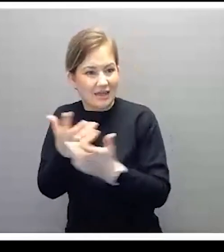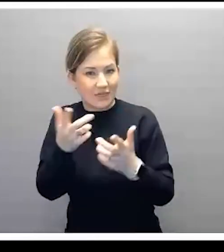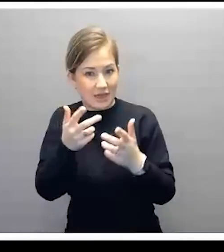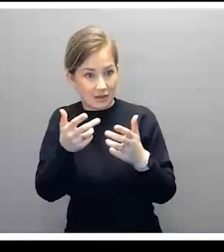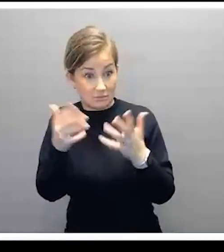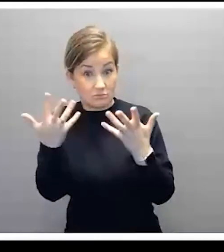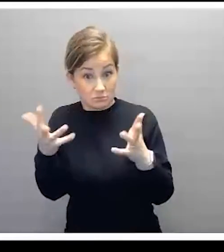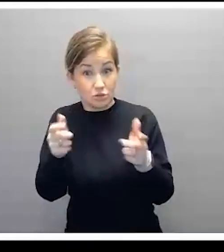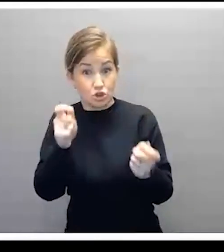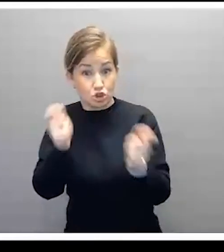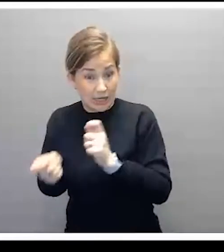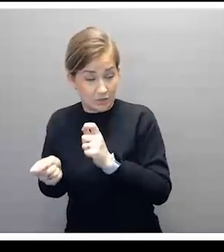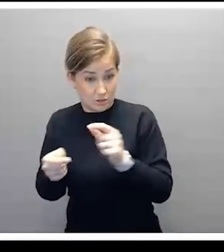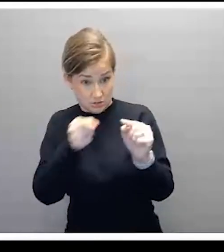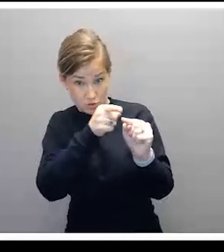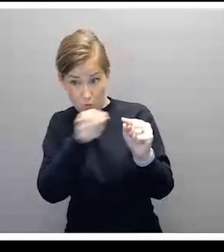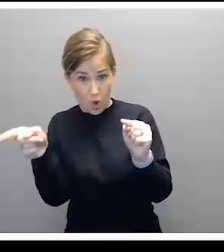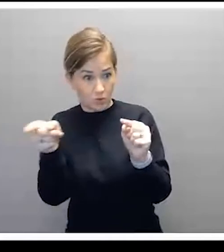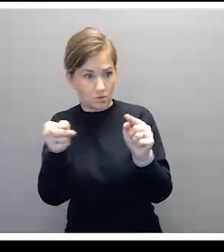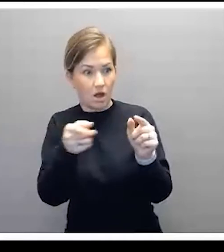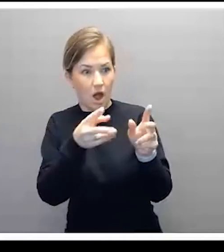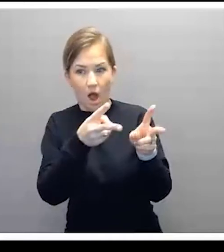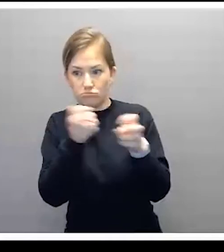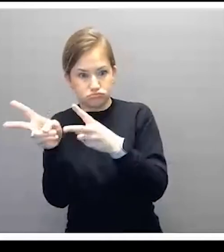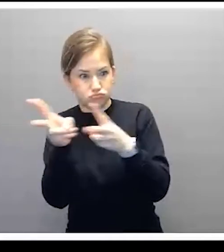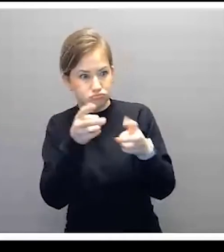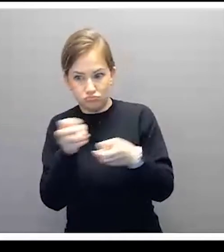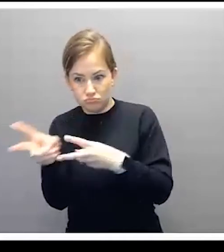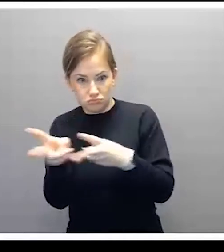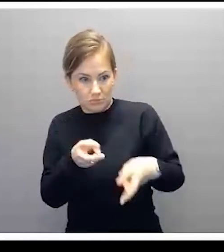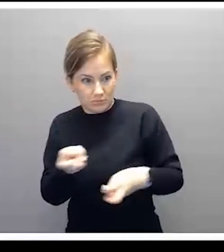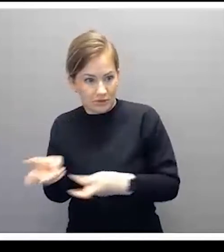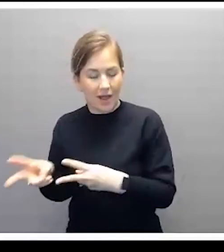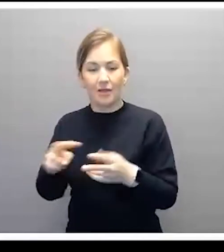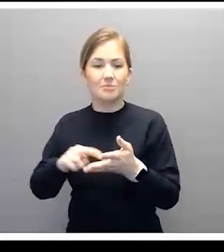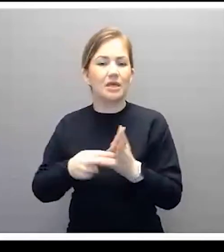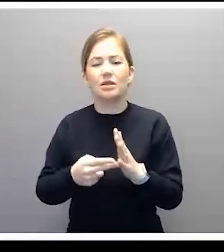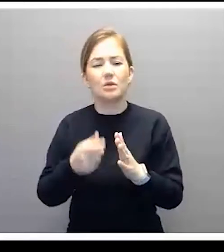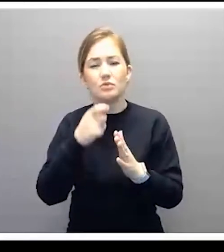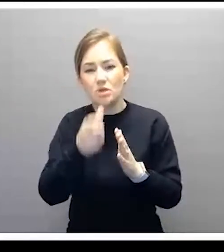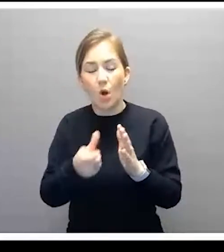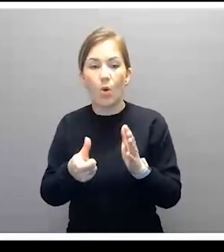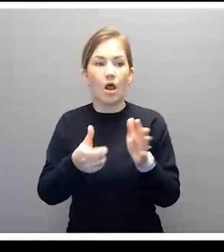So if I have a big file and only a small part of it changes, we only replicate the small part over.